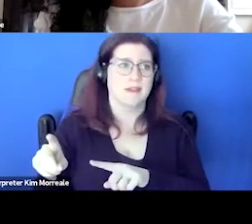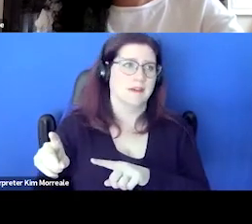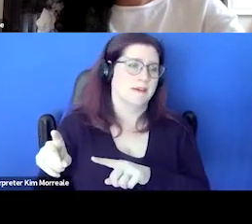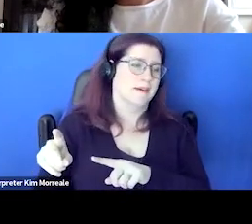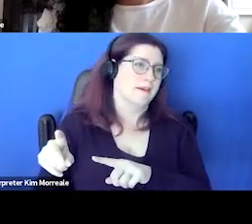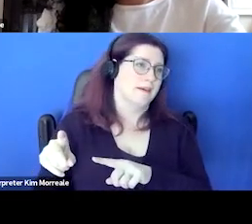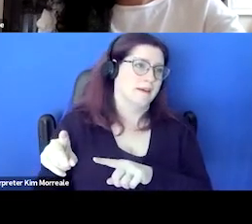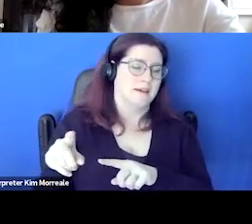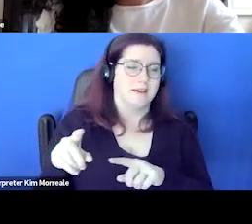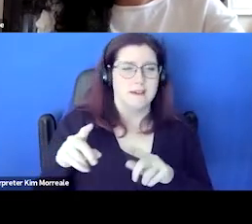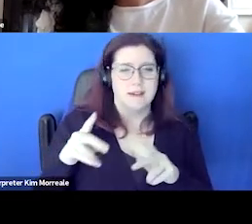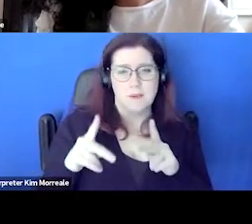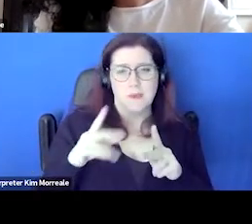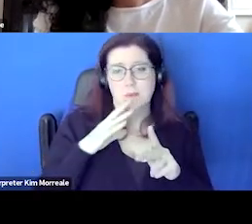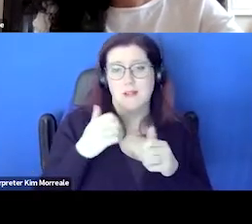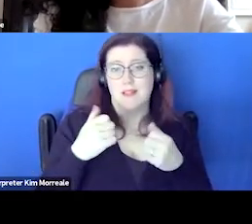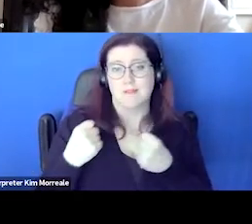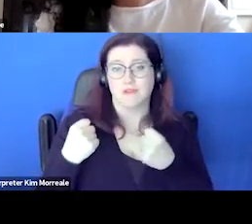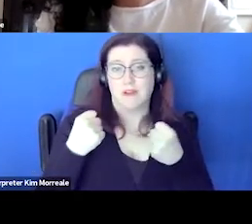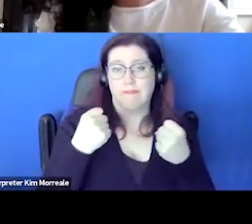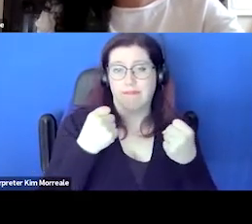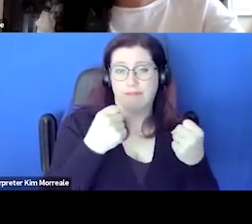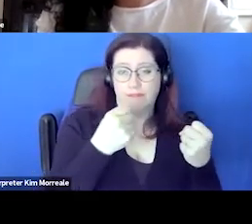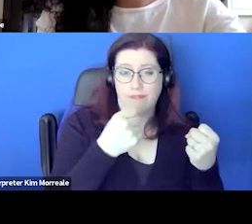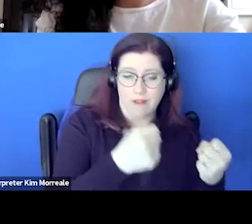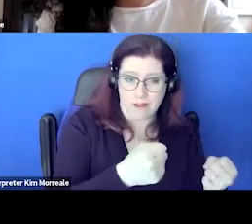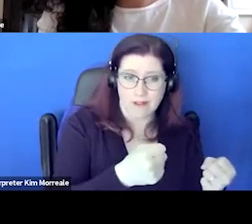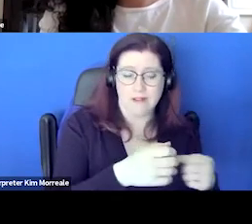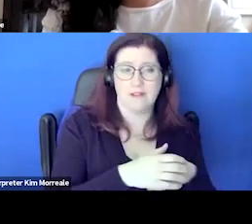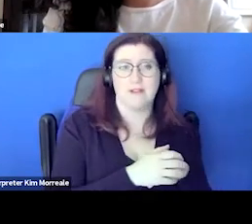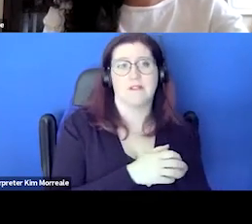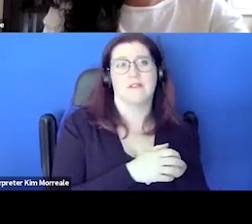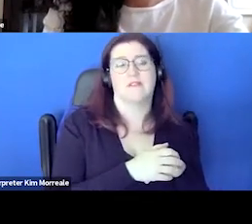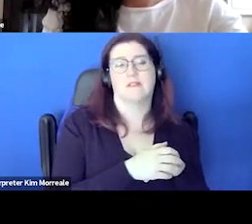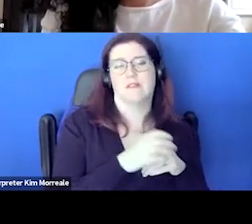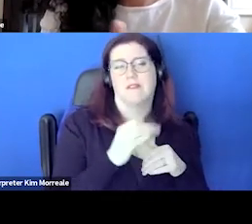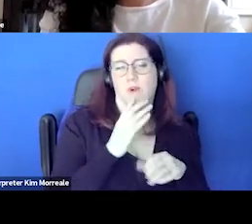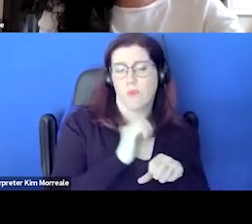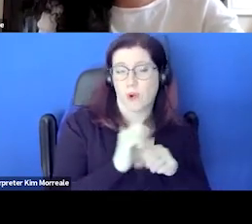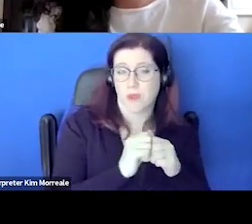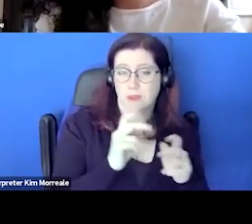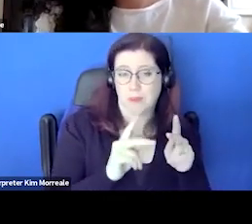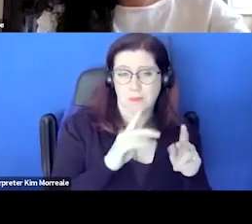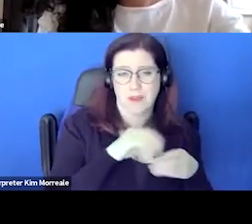people having to drive long distances. Like when we work with people on the community level,